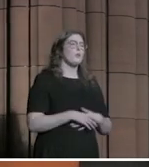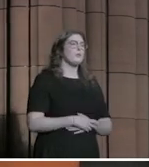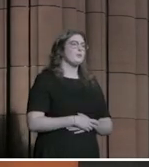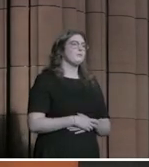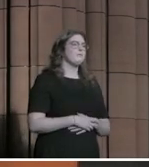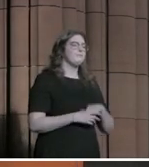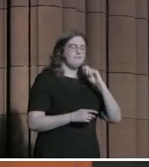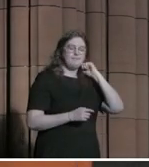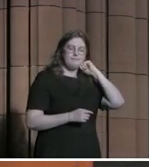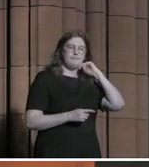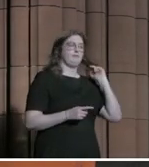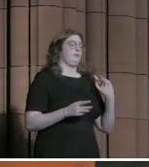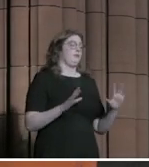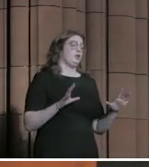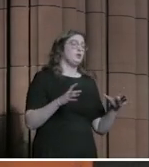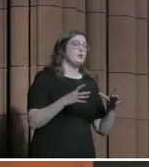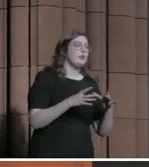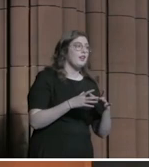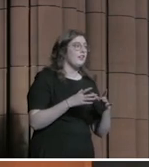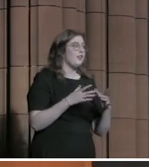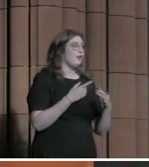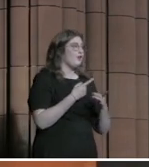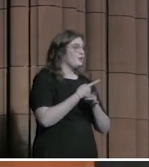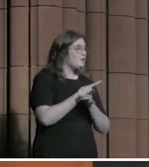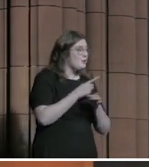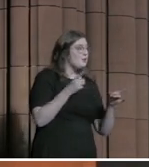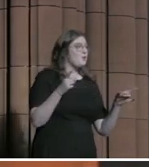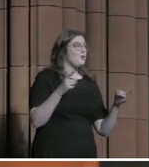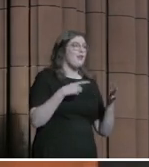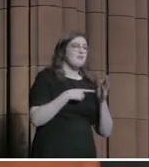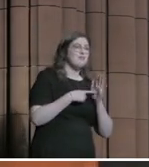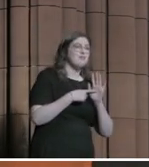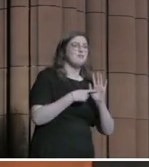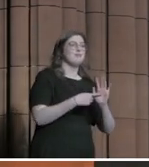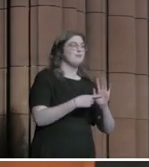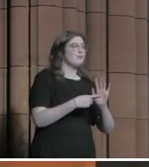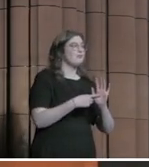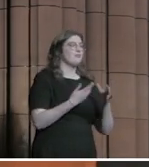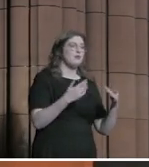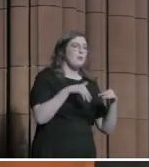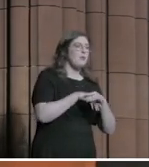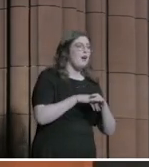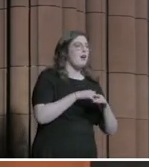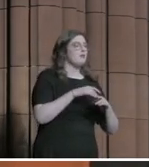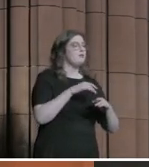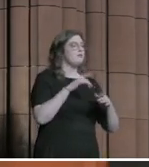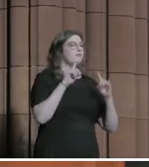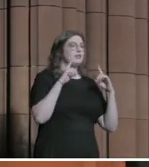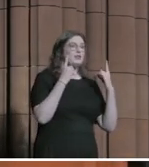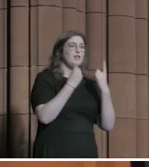Collectively, you're the heirs of an institution twice named the Times Higher Education UK University of the year.